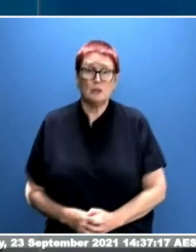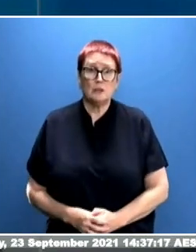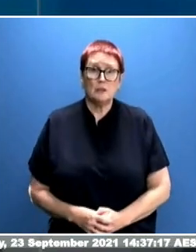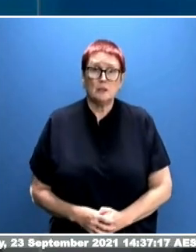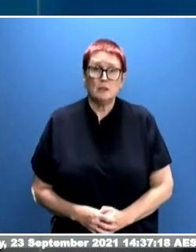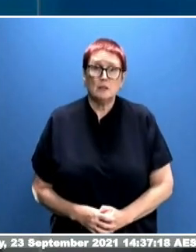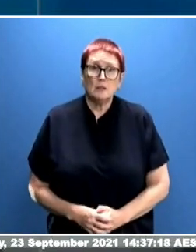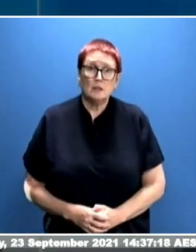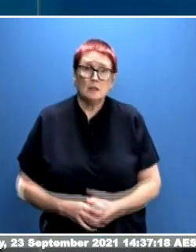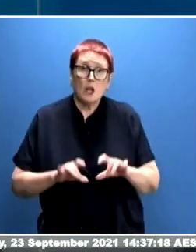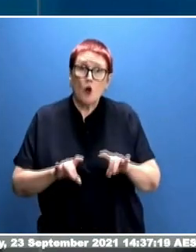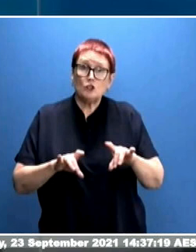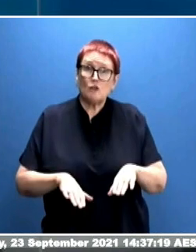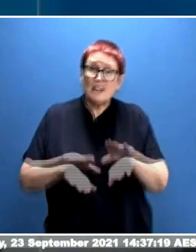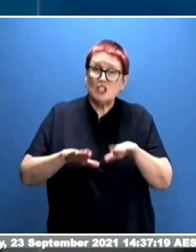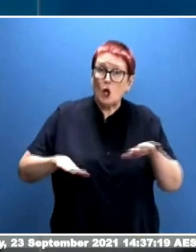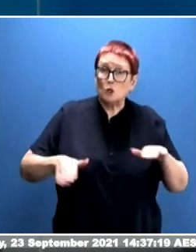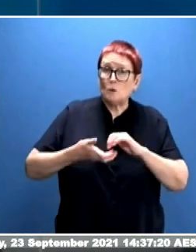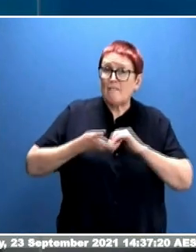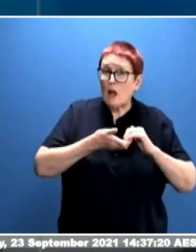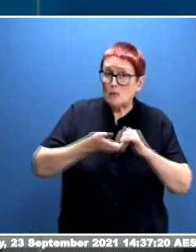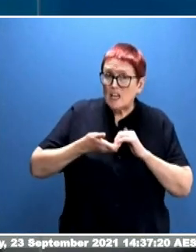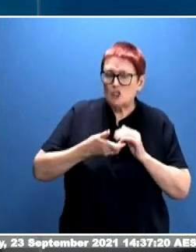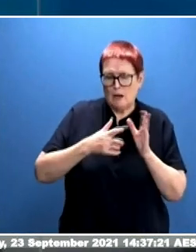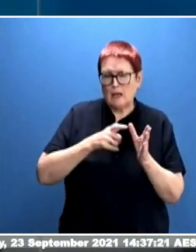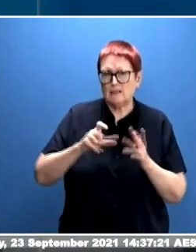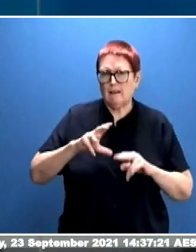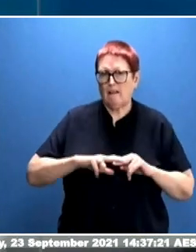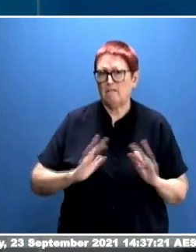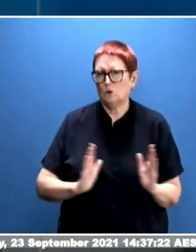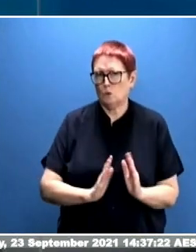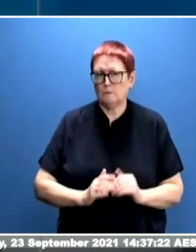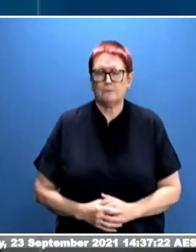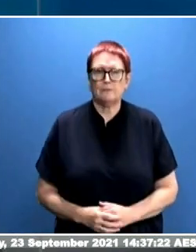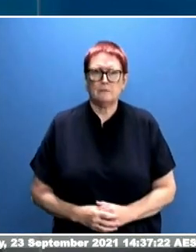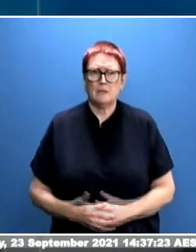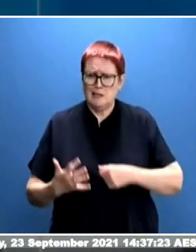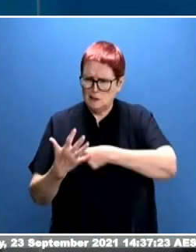Australian Childhood Foundation, obviously, so these are the range of programs.